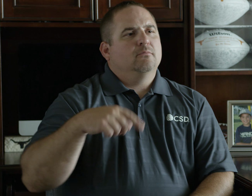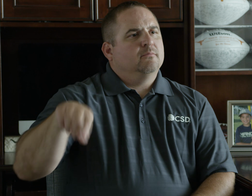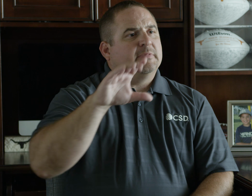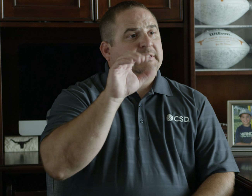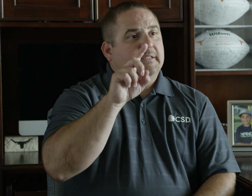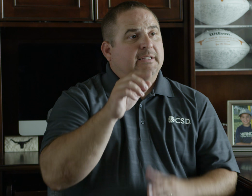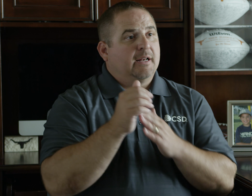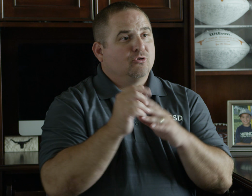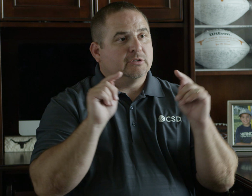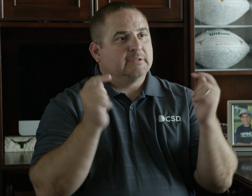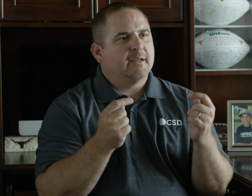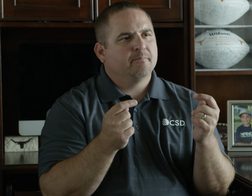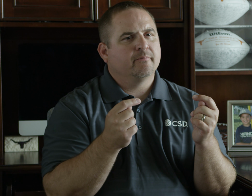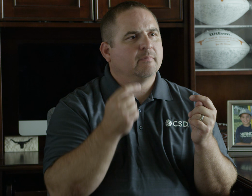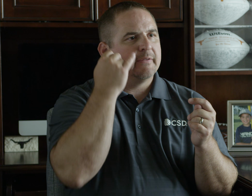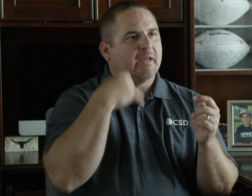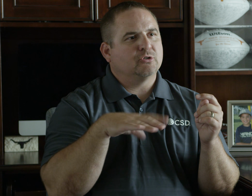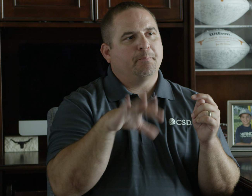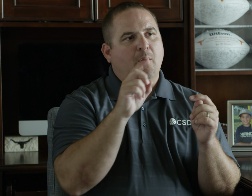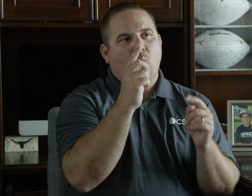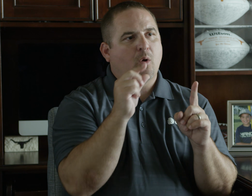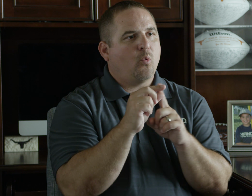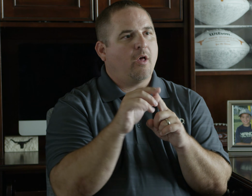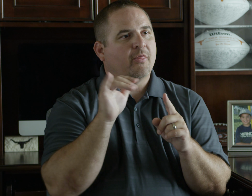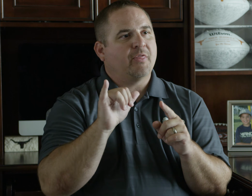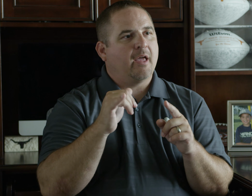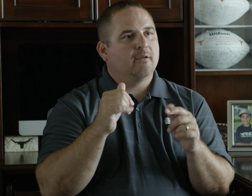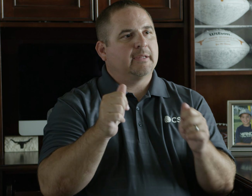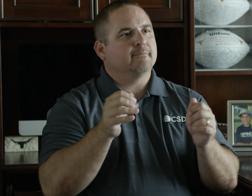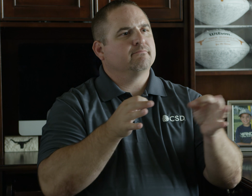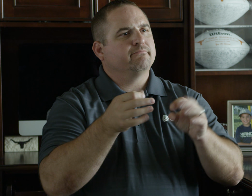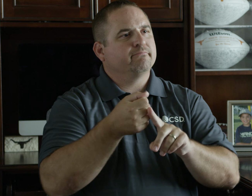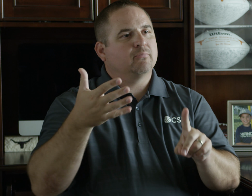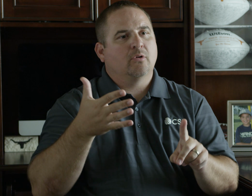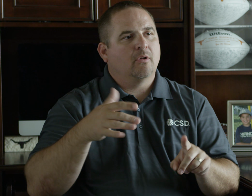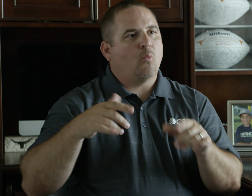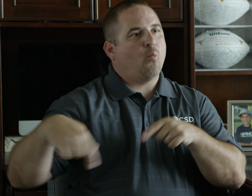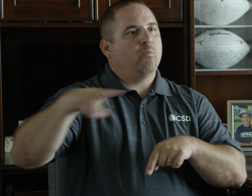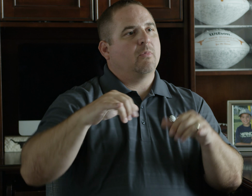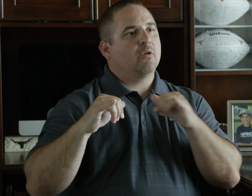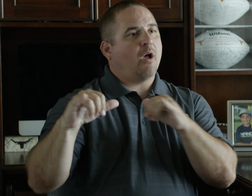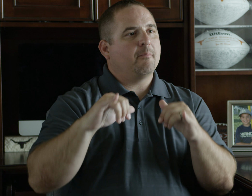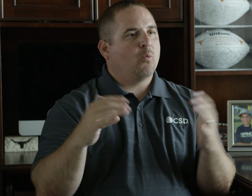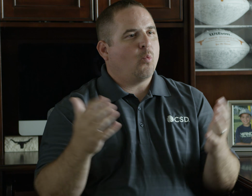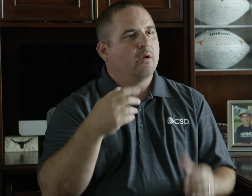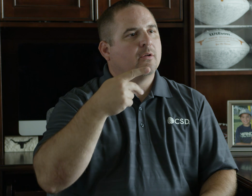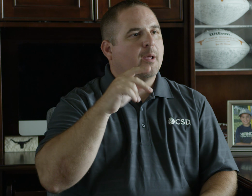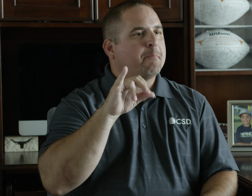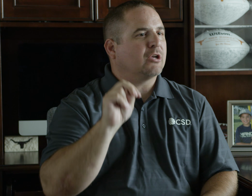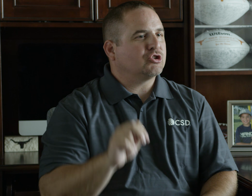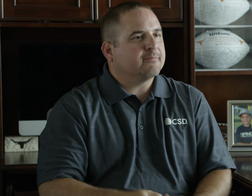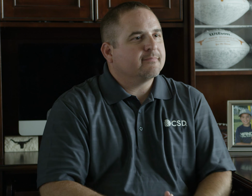CSD Leadership team, if I had to pick one word to describe what we all have in common: Passion.